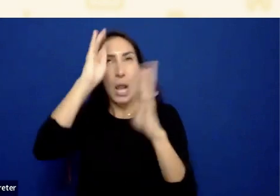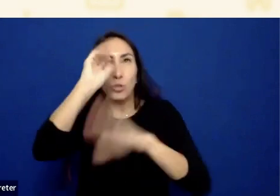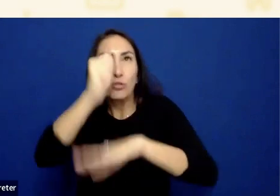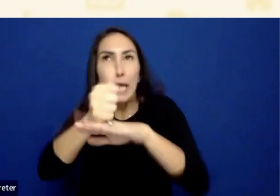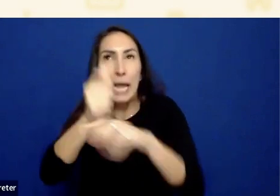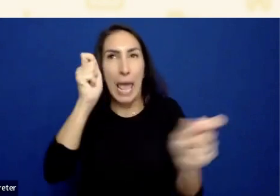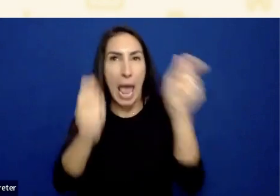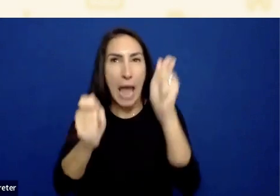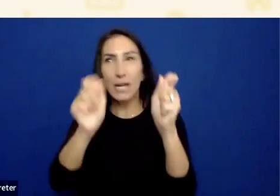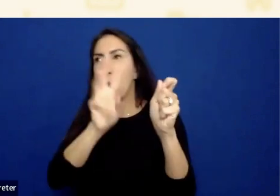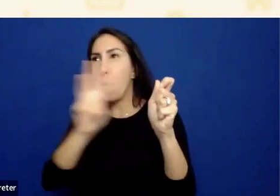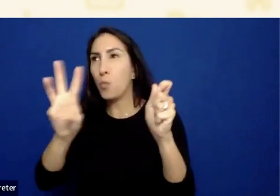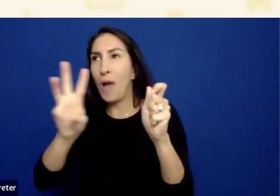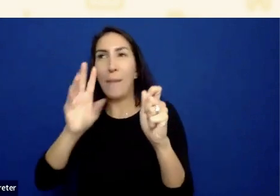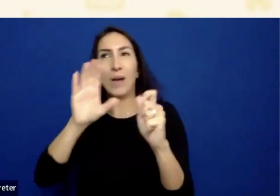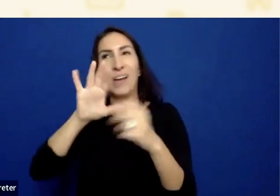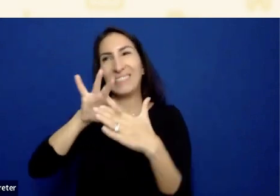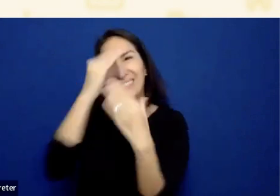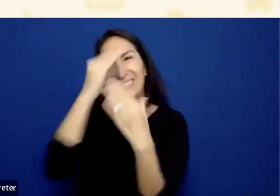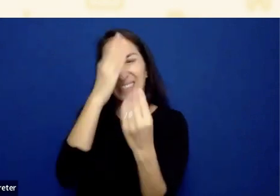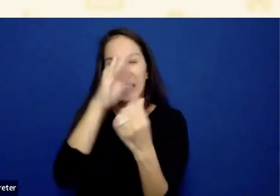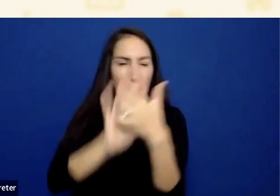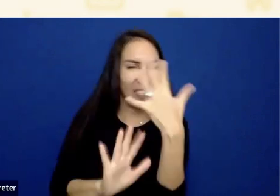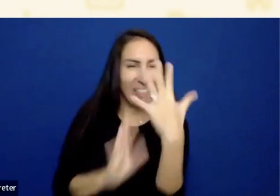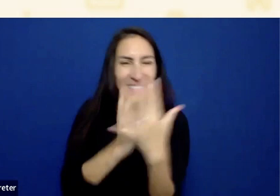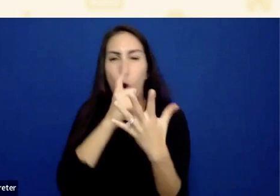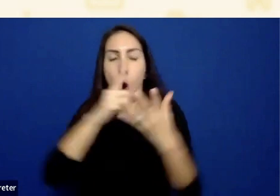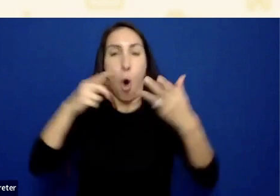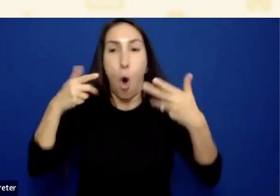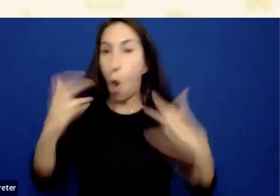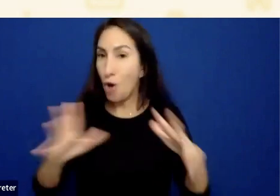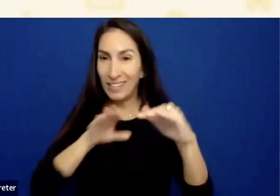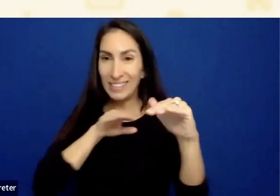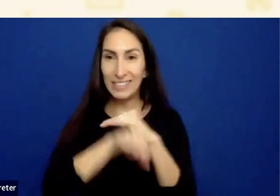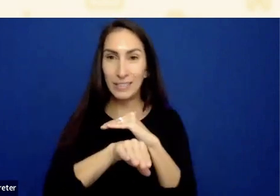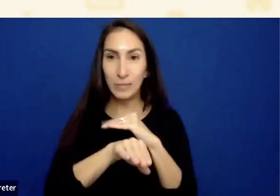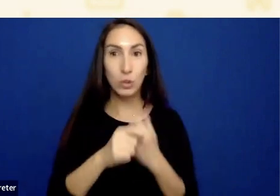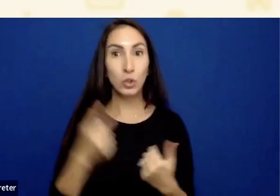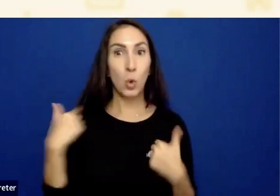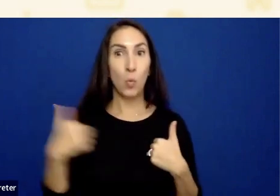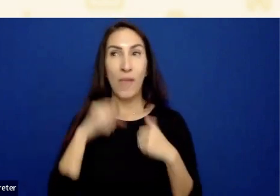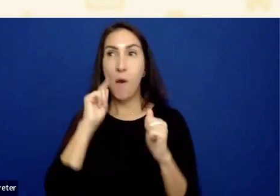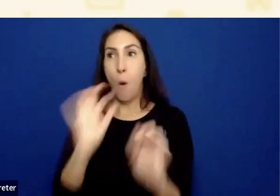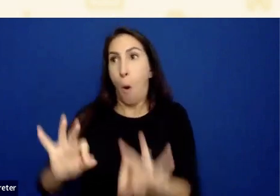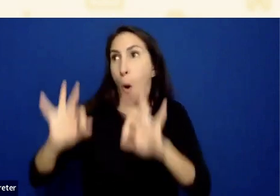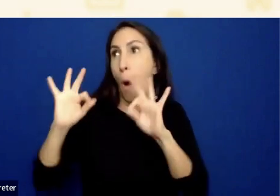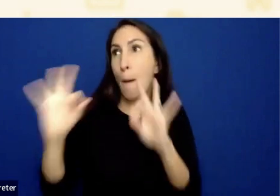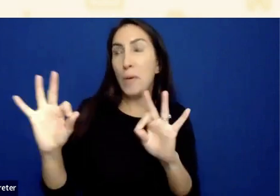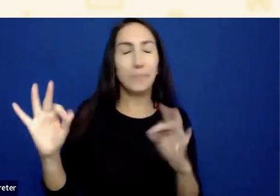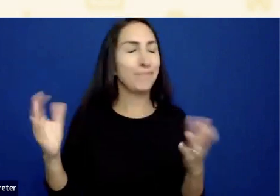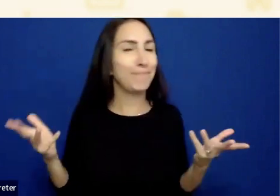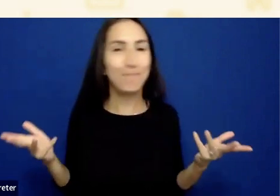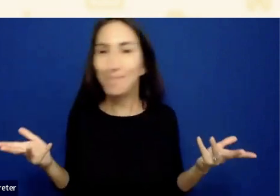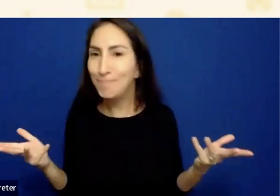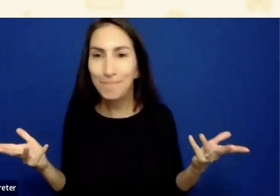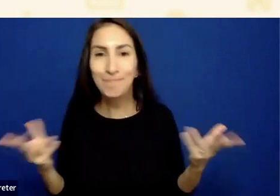Now, I don't know how far WordPress has really gotten to that. We've worked hard, but there's so much to do, and it's always fighting against designers.